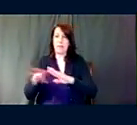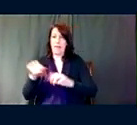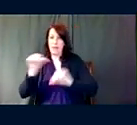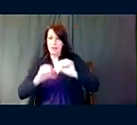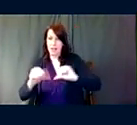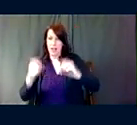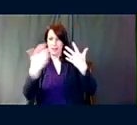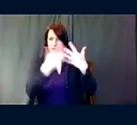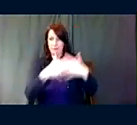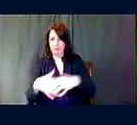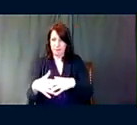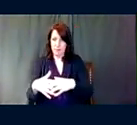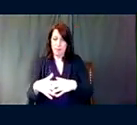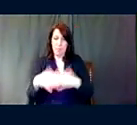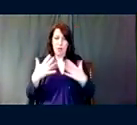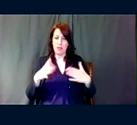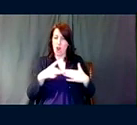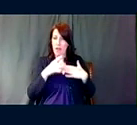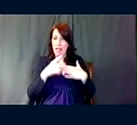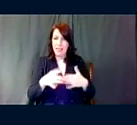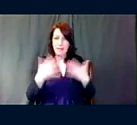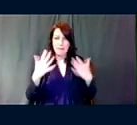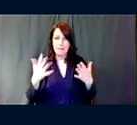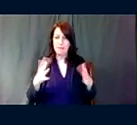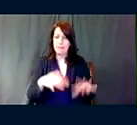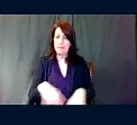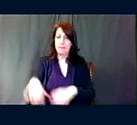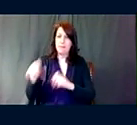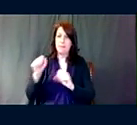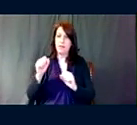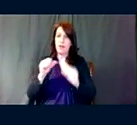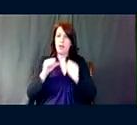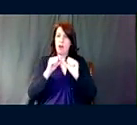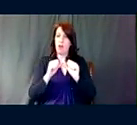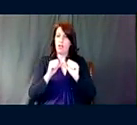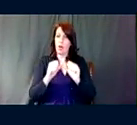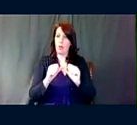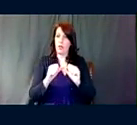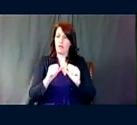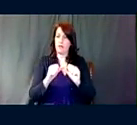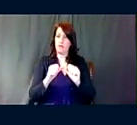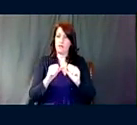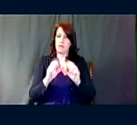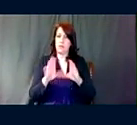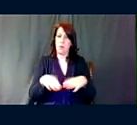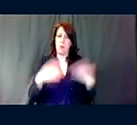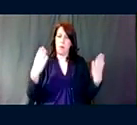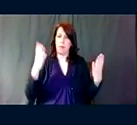AND DATA SCIENCE, IN THE TRAINING PROGRAMS, AND THEY HAVE BEEN MEETING AND THEY ALSO